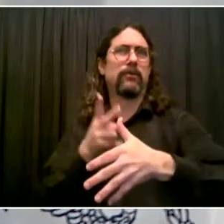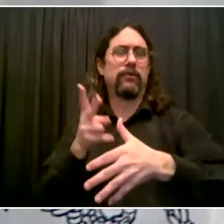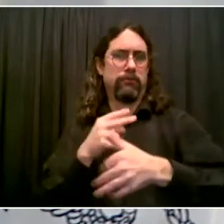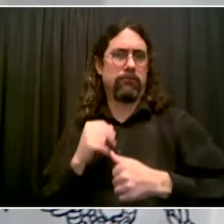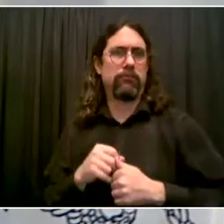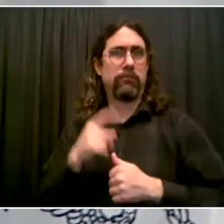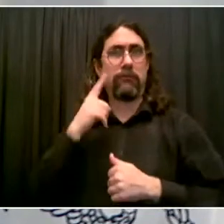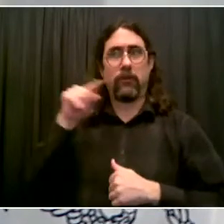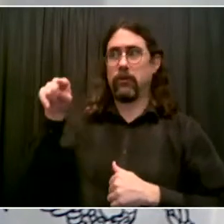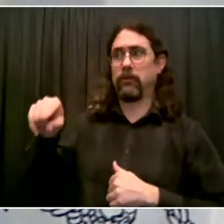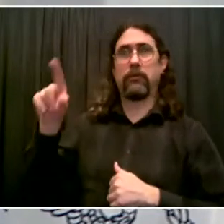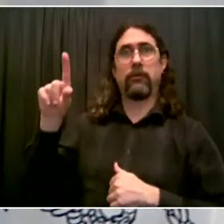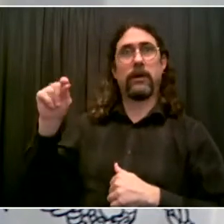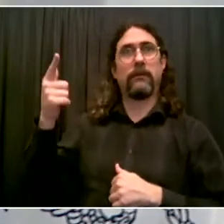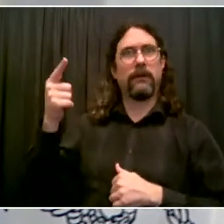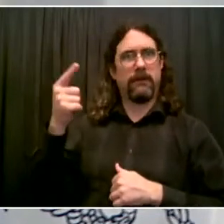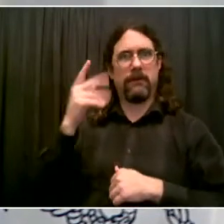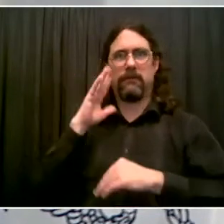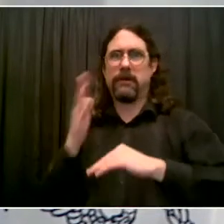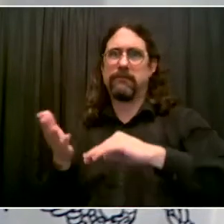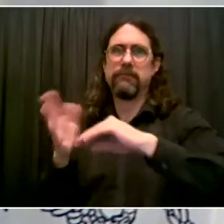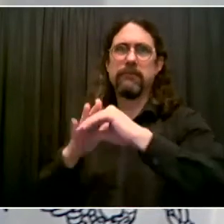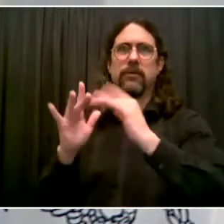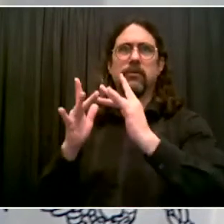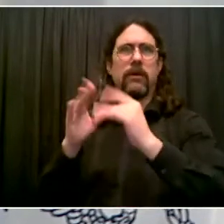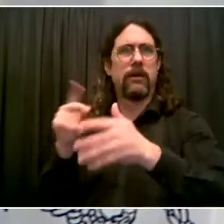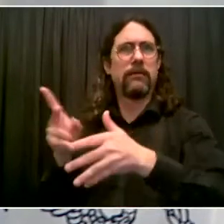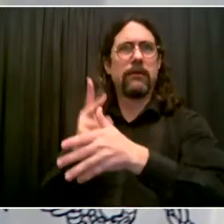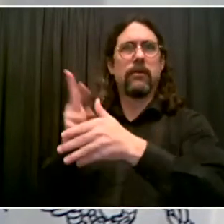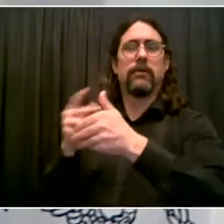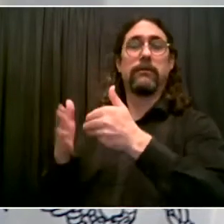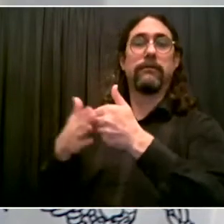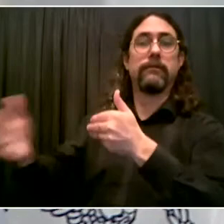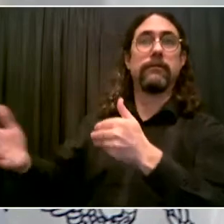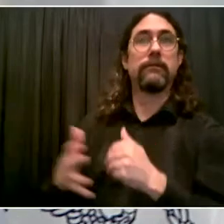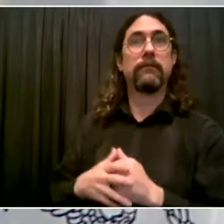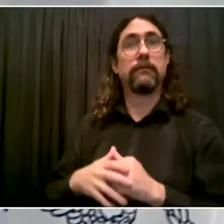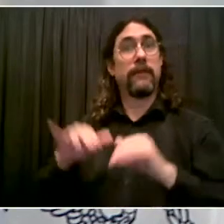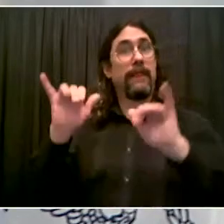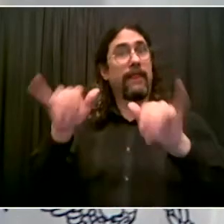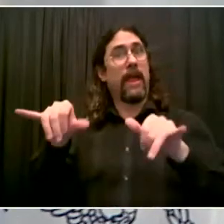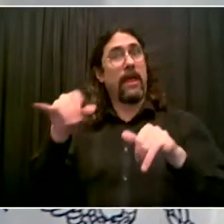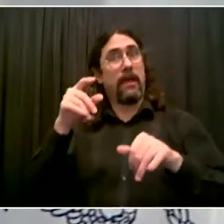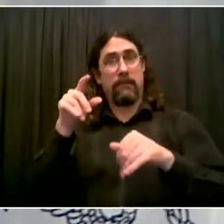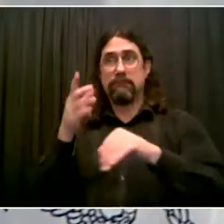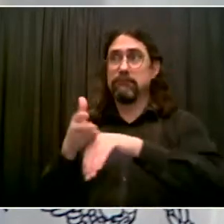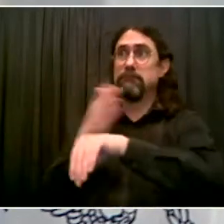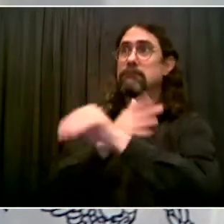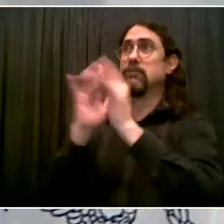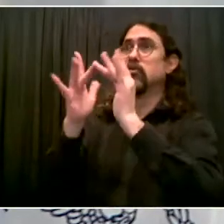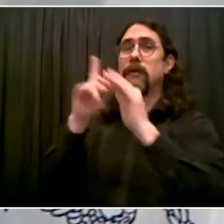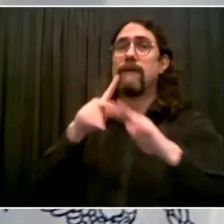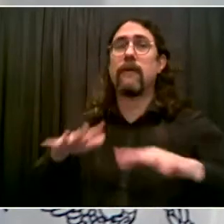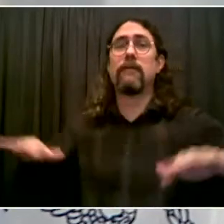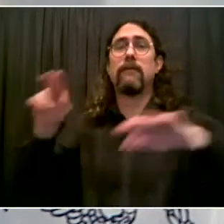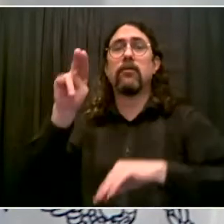SEE MORE AND MORE NEW YORKERS GETTING BROADADNDBA A AESCC DURING 2021 AND BEYOND. THIS IS CRUCIALA TO OUR FUTURE AND ALSO ENSURING